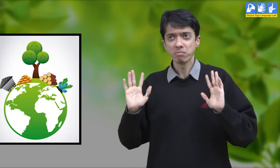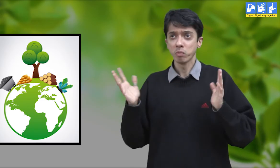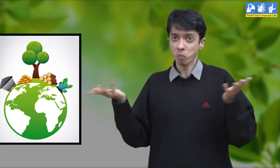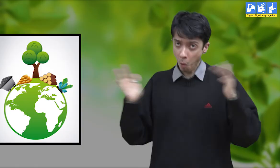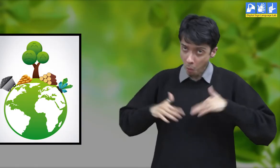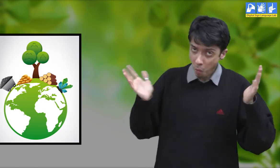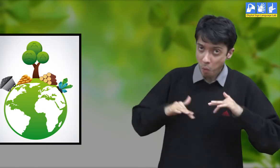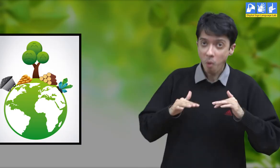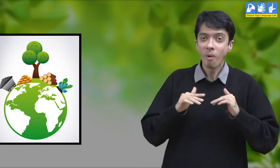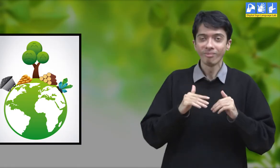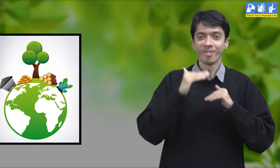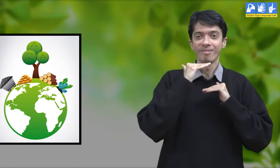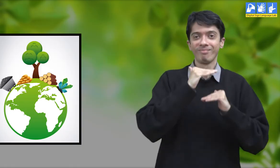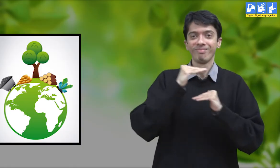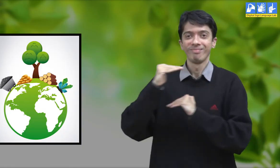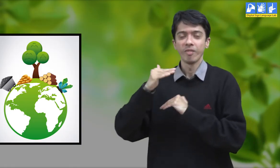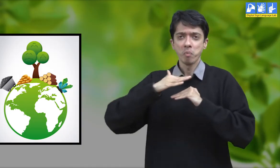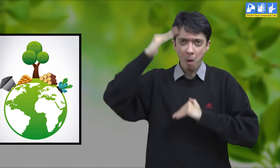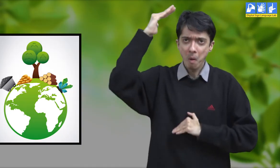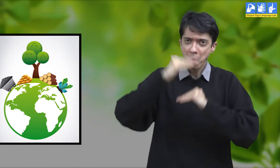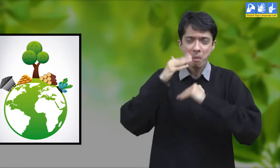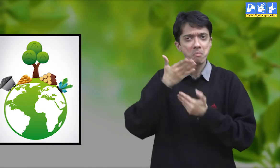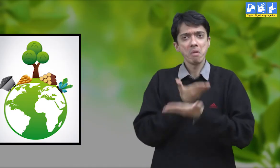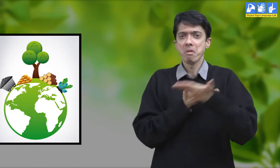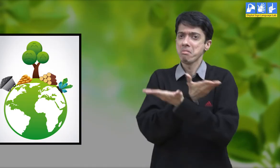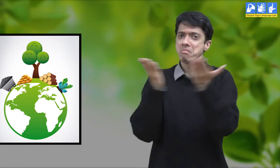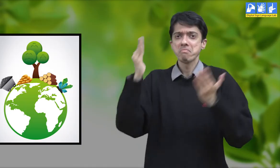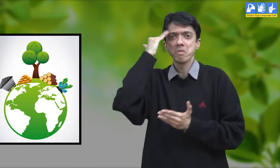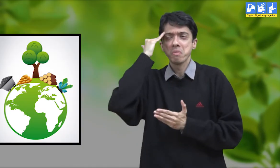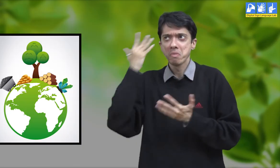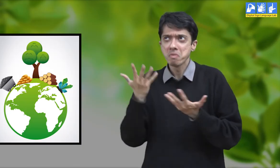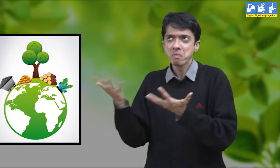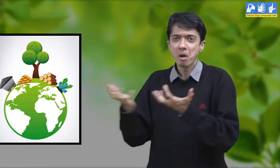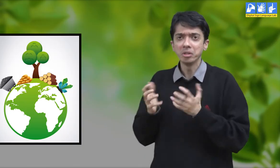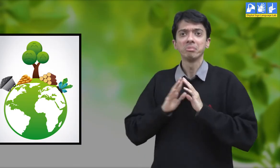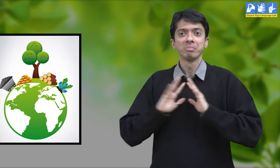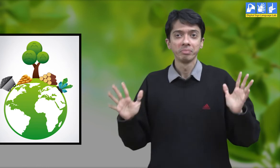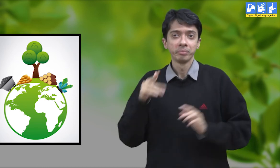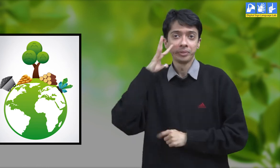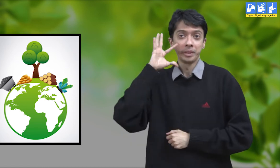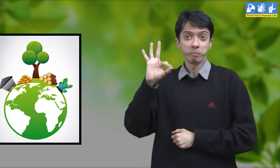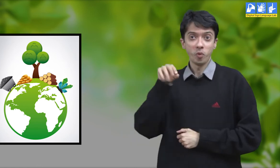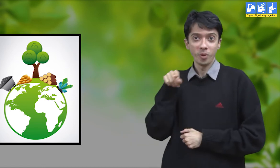we need to limit the use of these resources only as per the requirement.